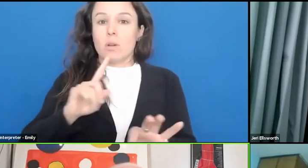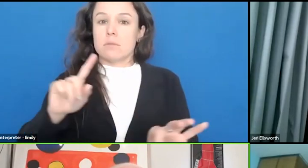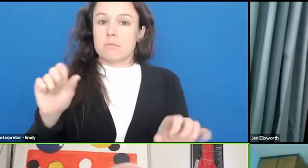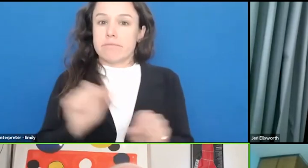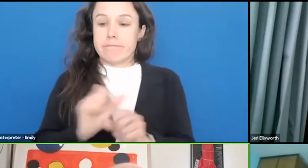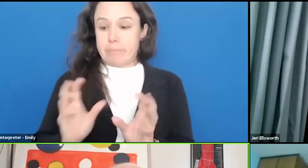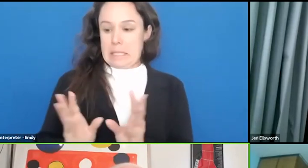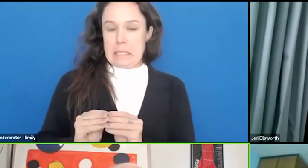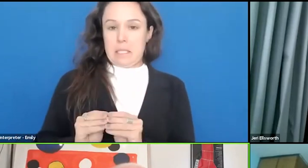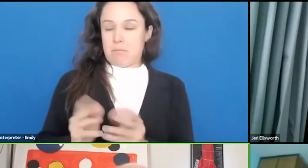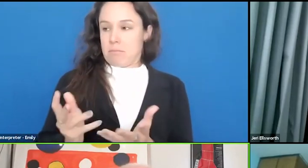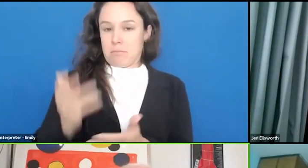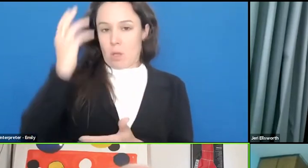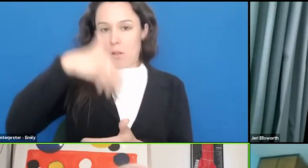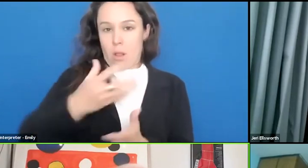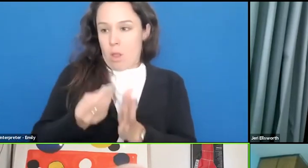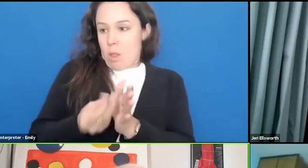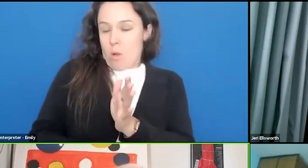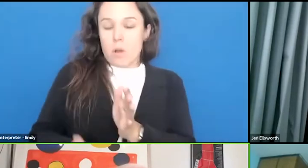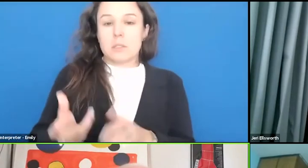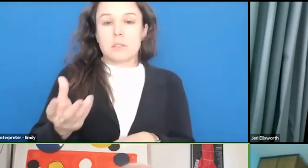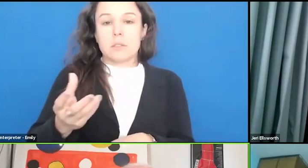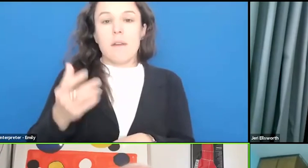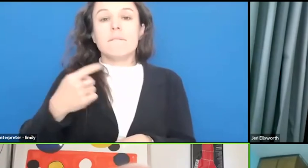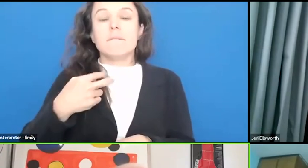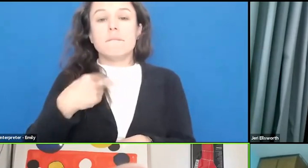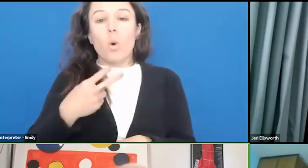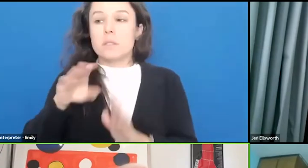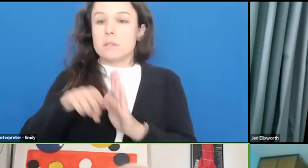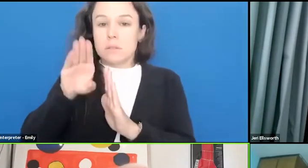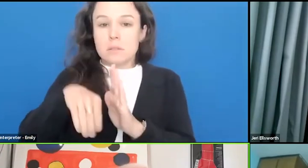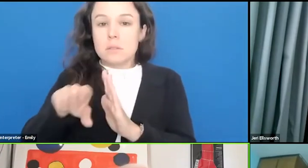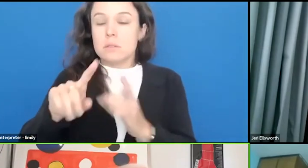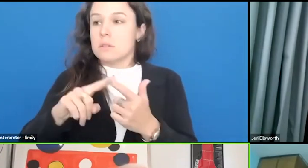which has to do with intonation of voice which has to do with expression on the face,